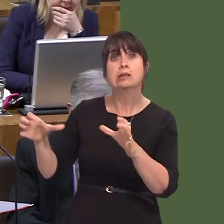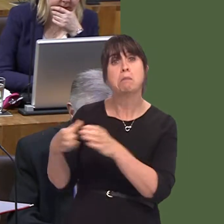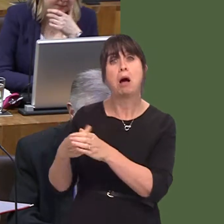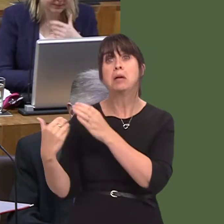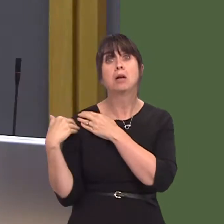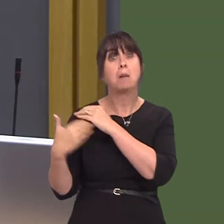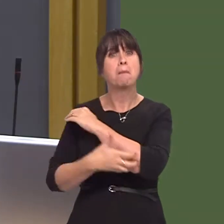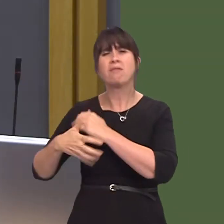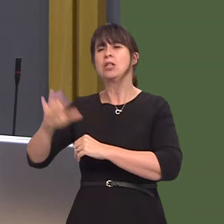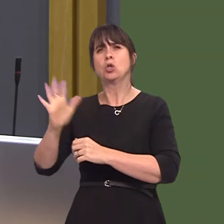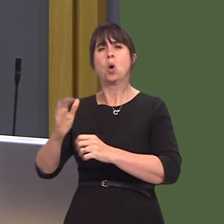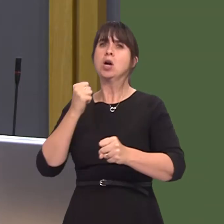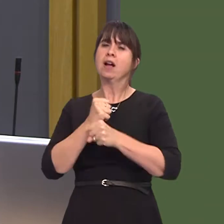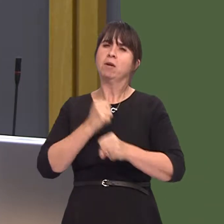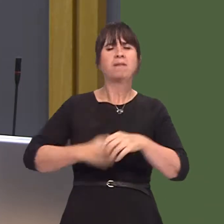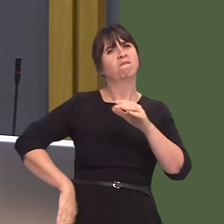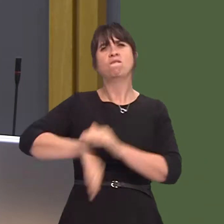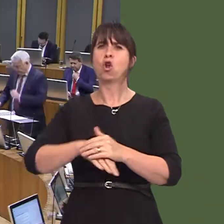it is something that the Government owns completely.